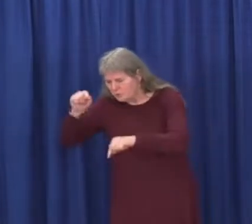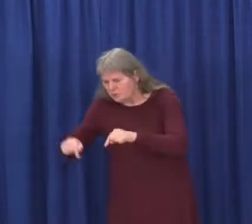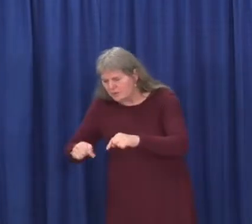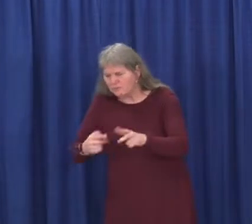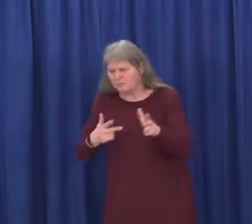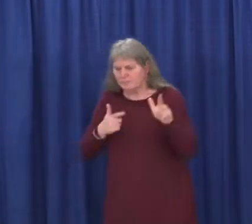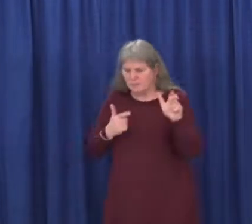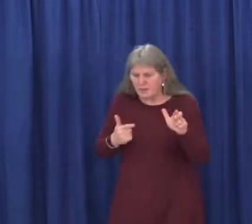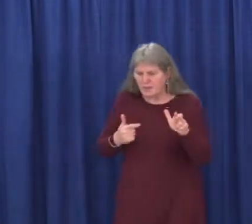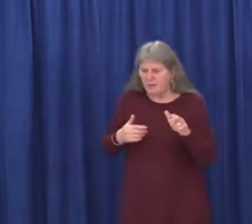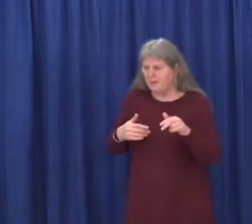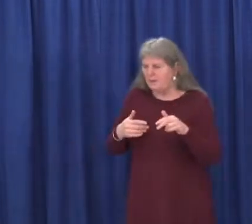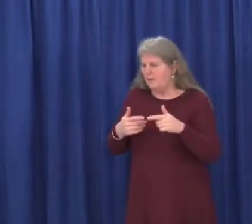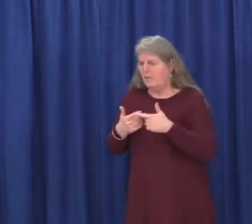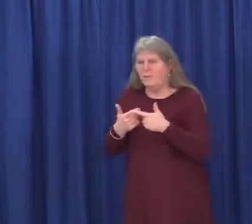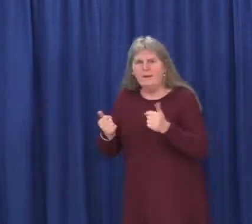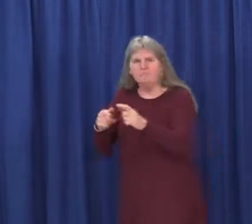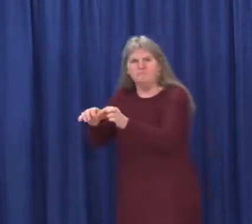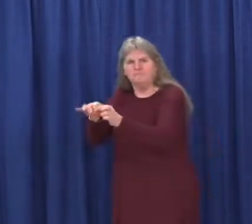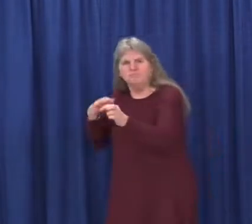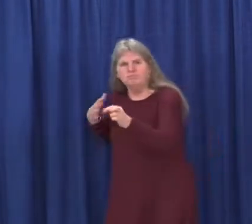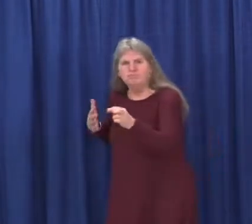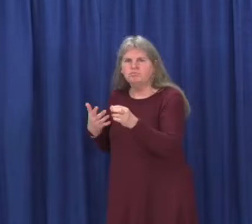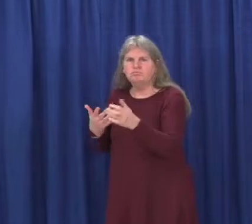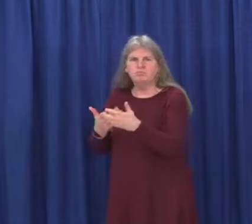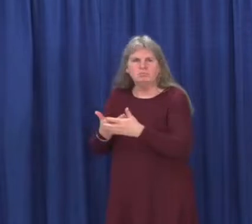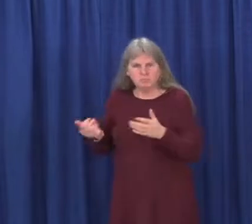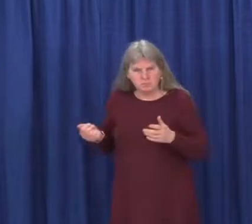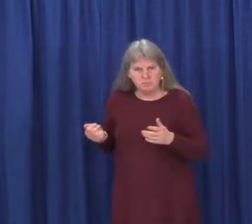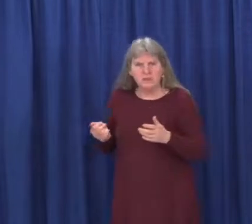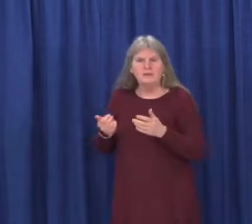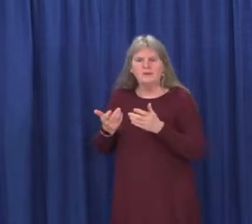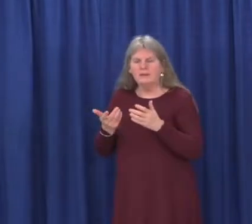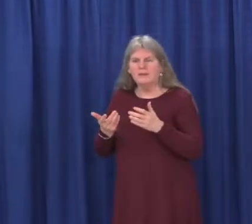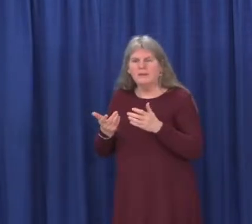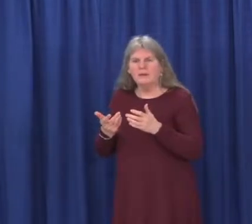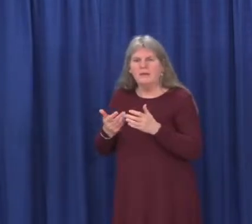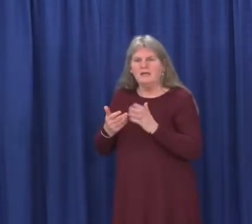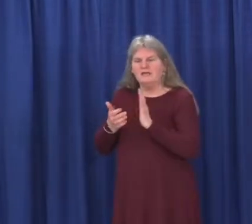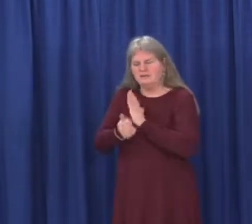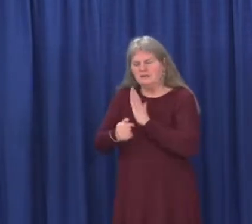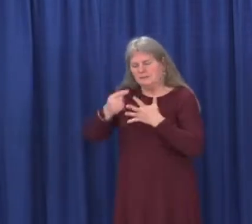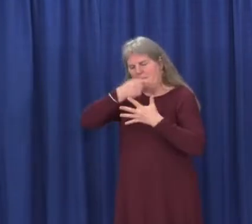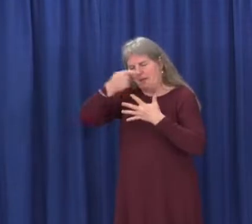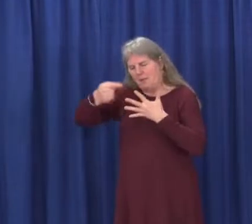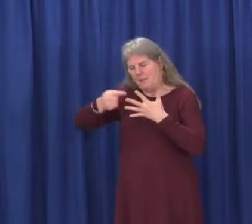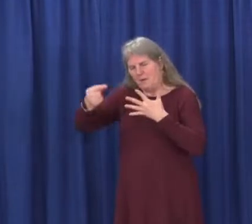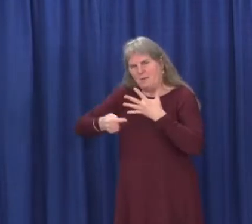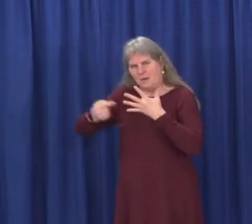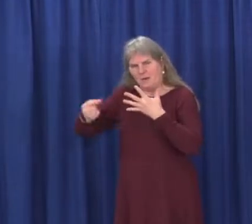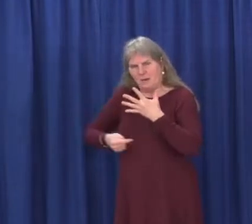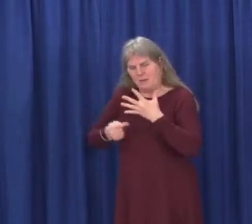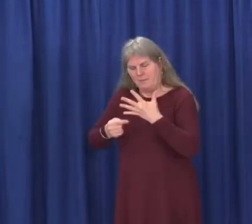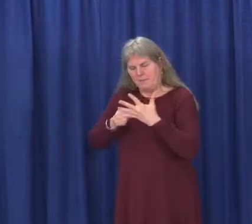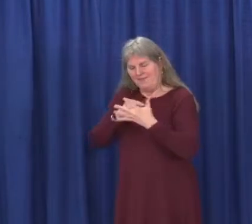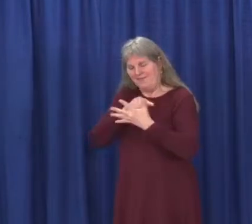or other-- other mechanisms to kill the animal, etc, I can gather all that knowledge.